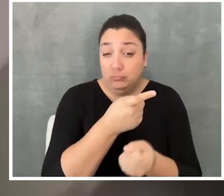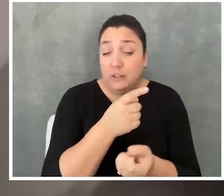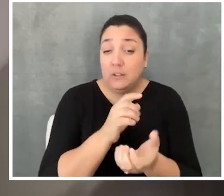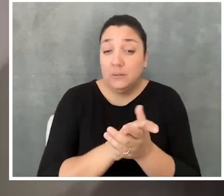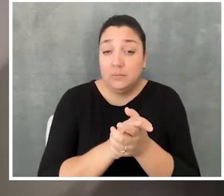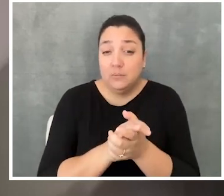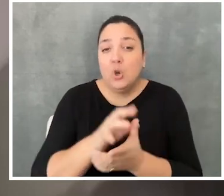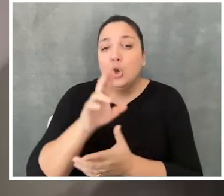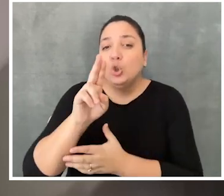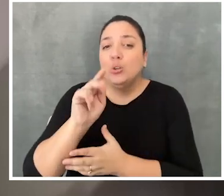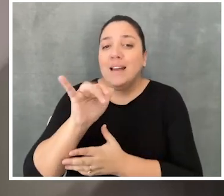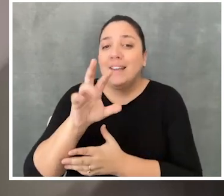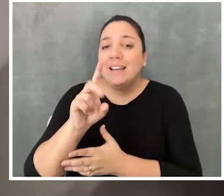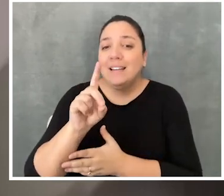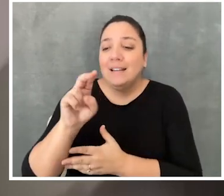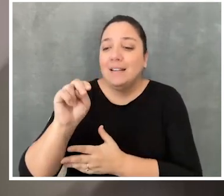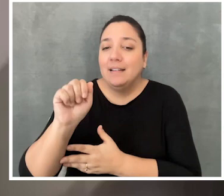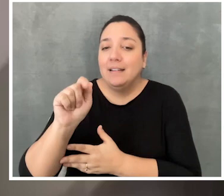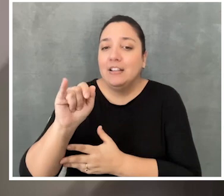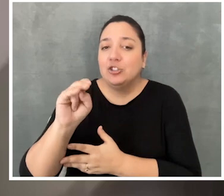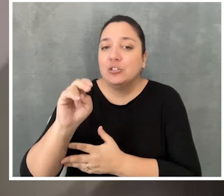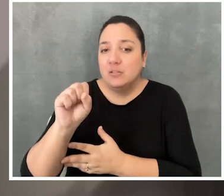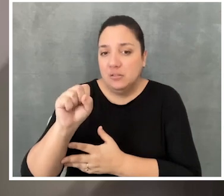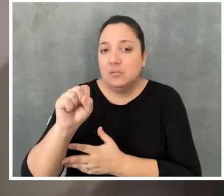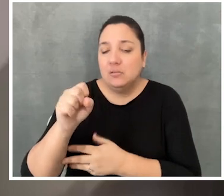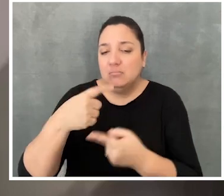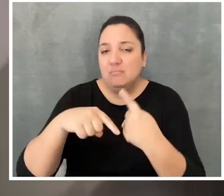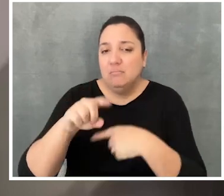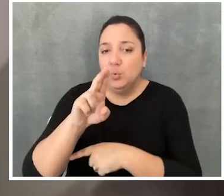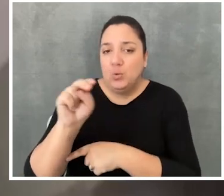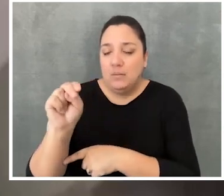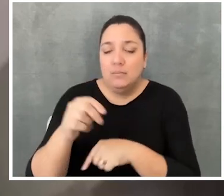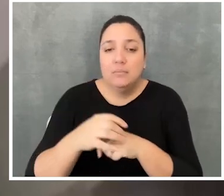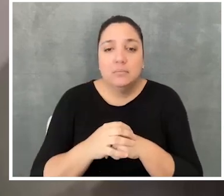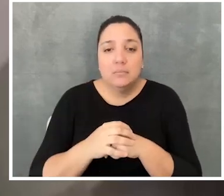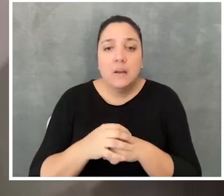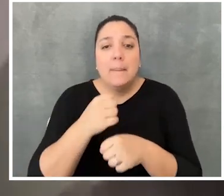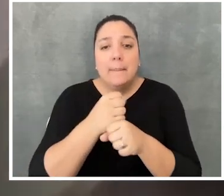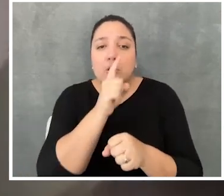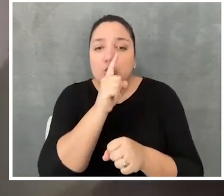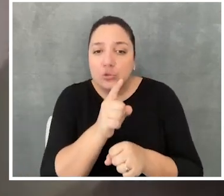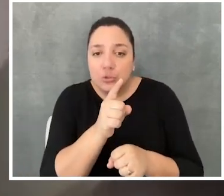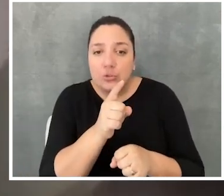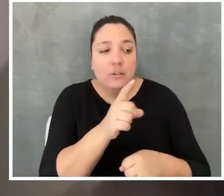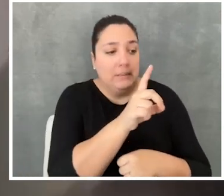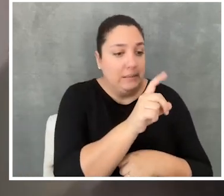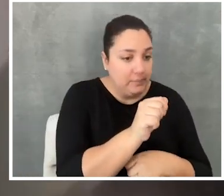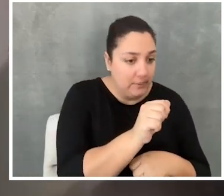the United Nations, and making sure that disability and gender issues are included